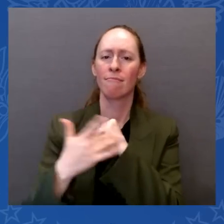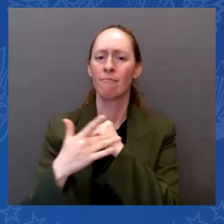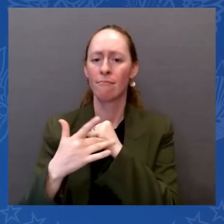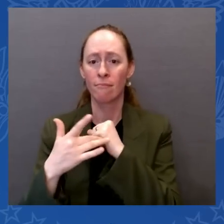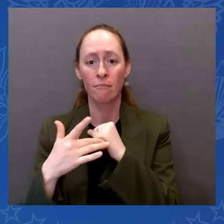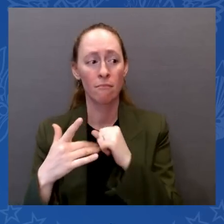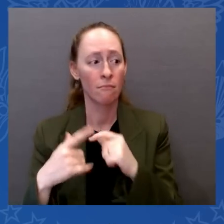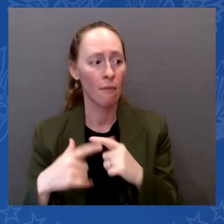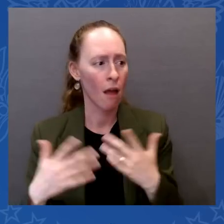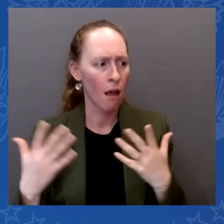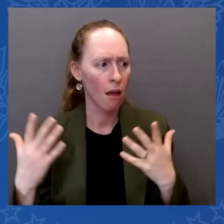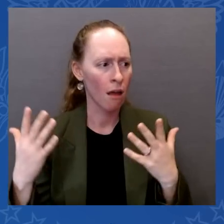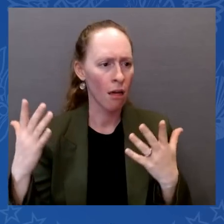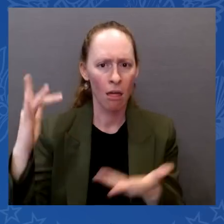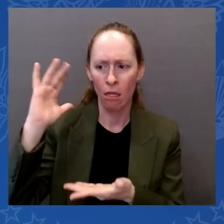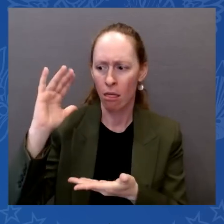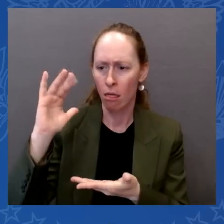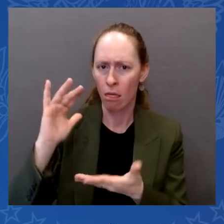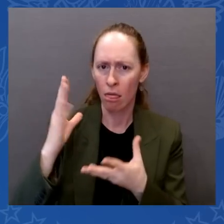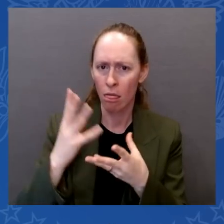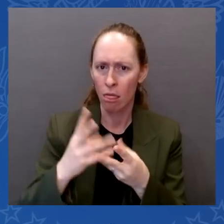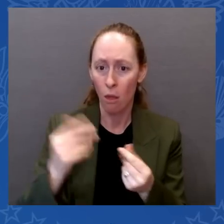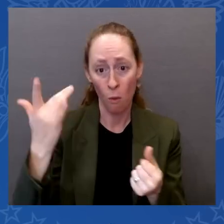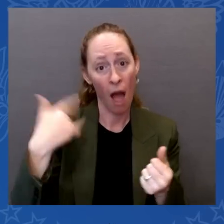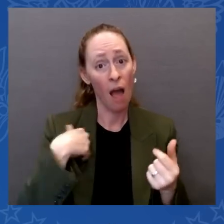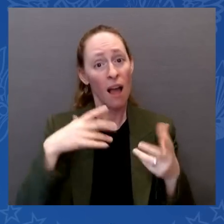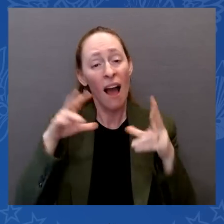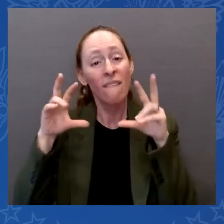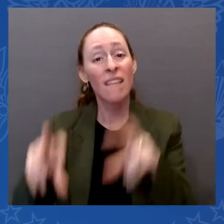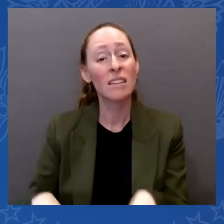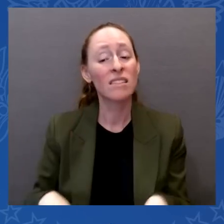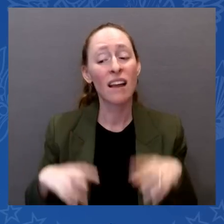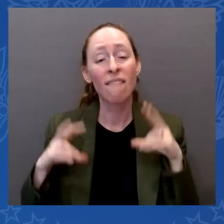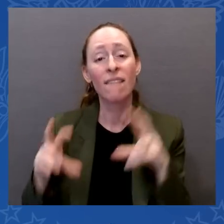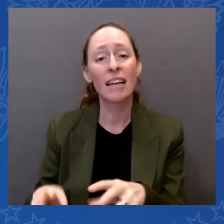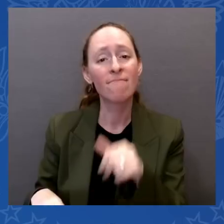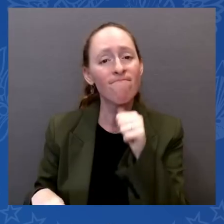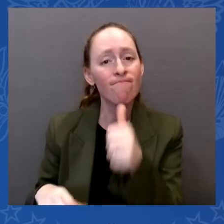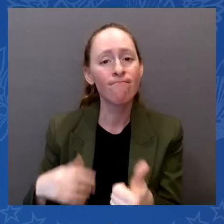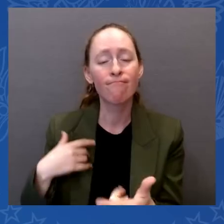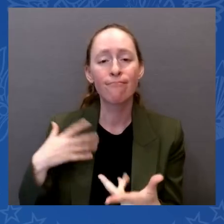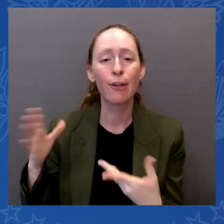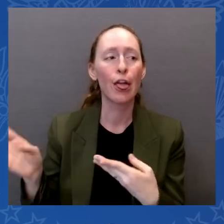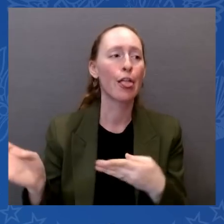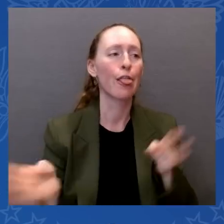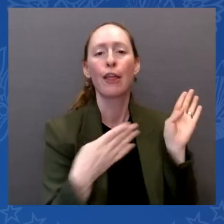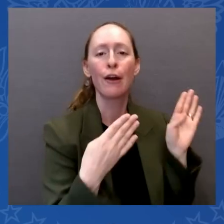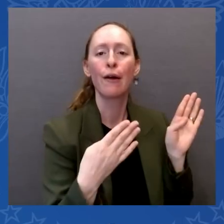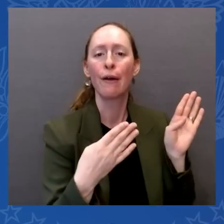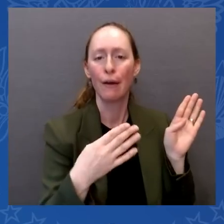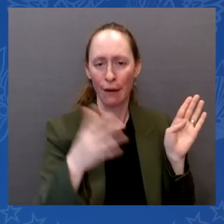We came along, and, with the help of all of you in this room, we got -- we got strong support, and we invested.